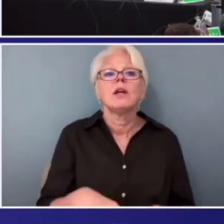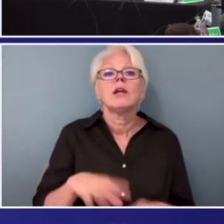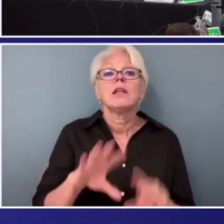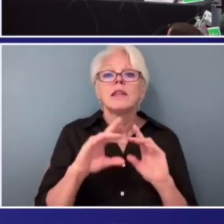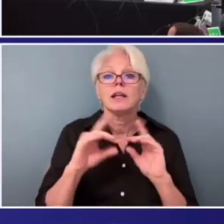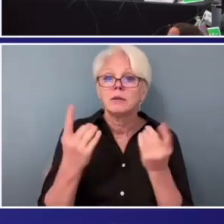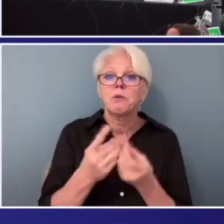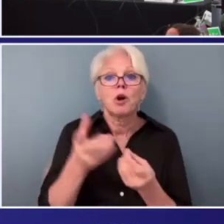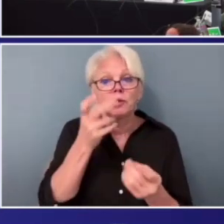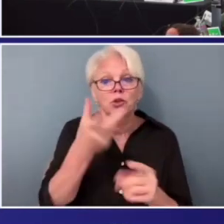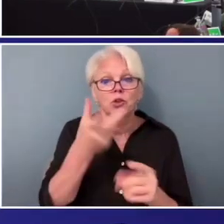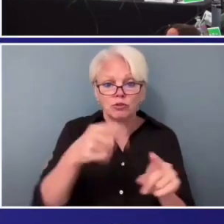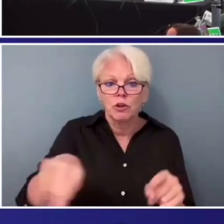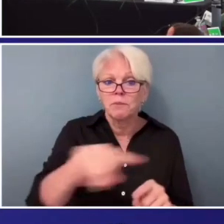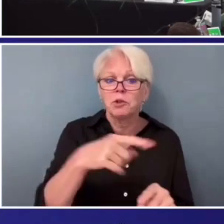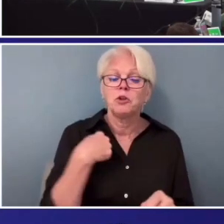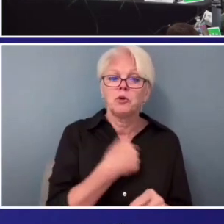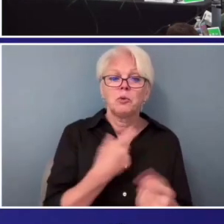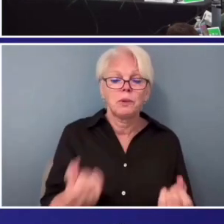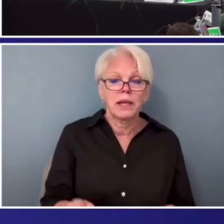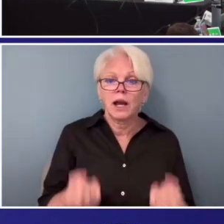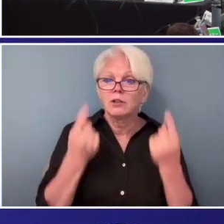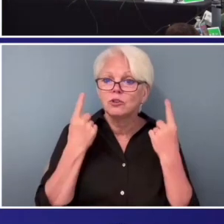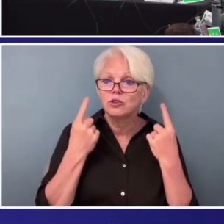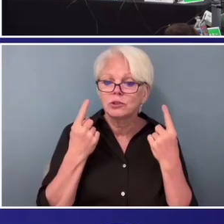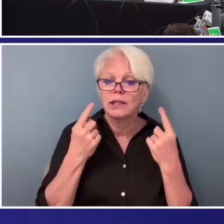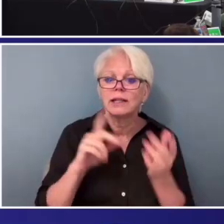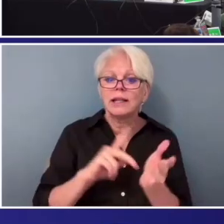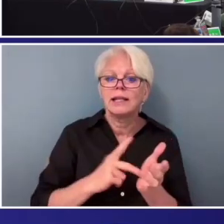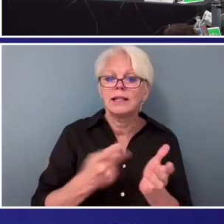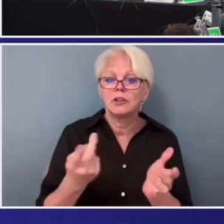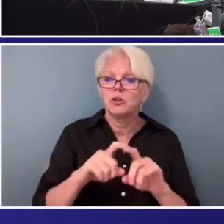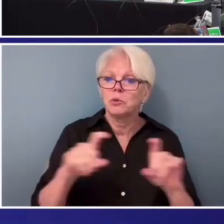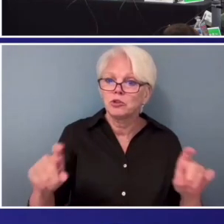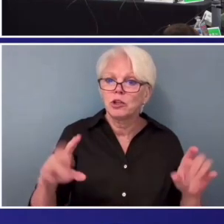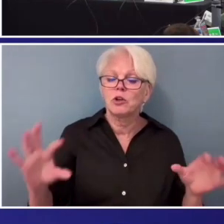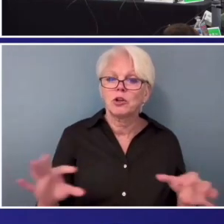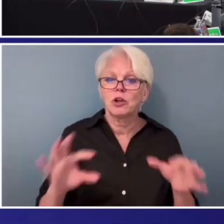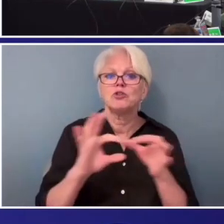We understand in a dual degree situation or a joint degree situation,